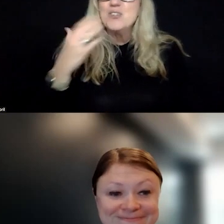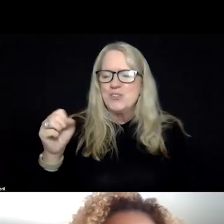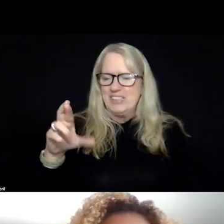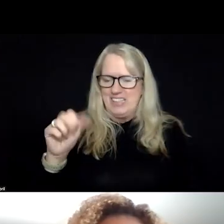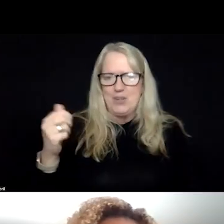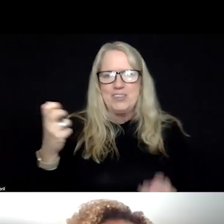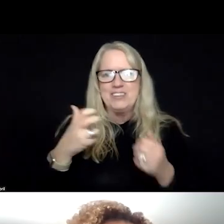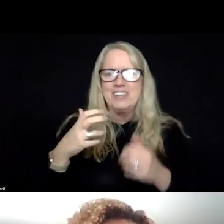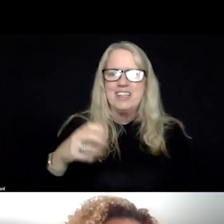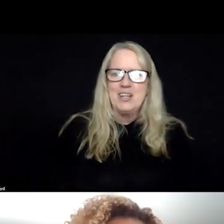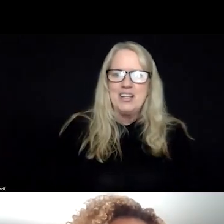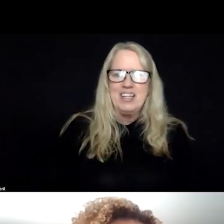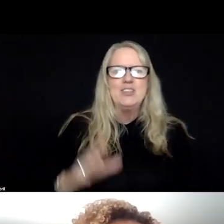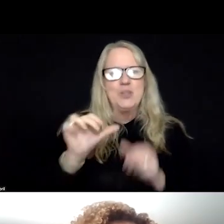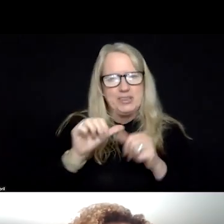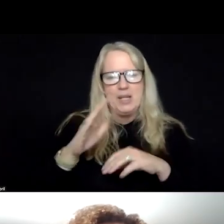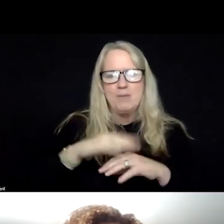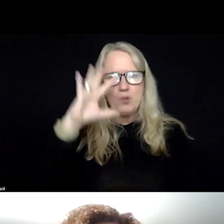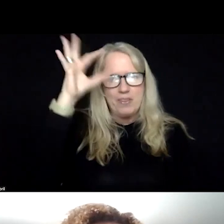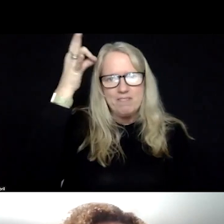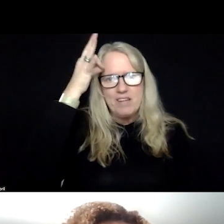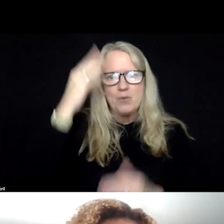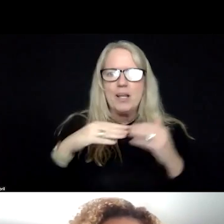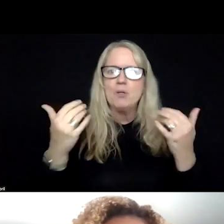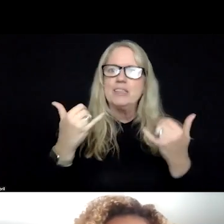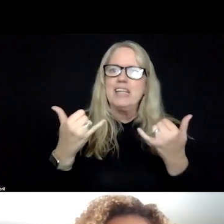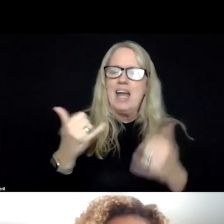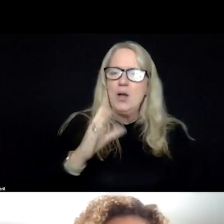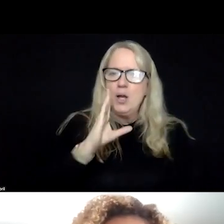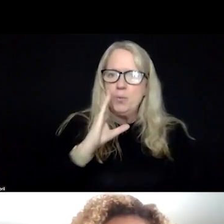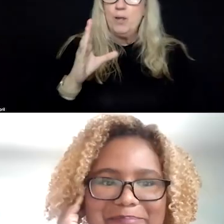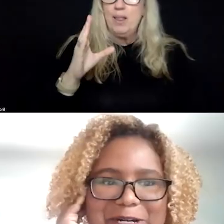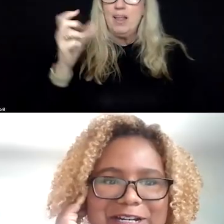UP ON FEDERALLY. NOW I AM GOING TO BRING IN STEPHANIE HEPBURN.